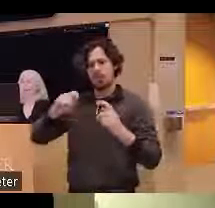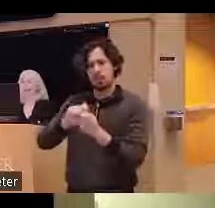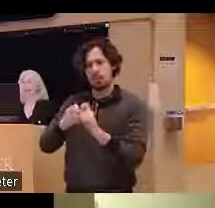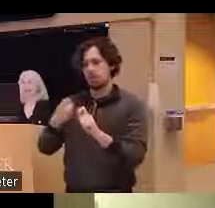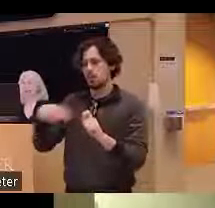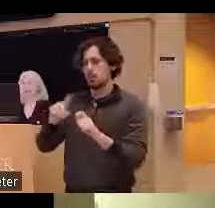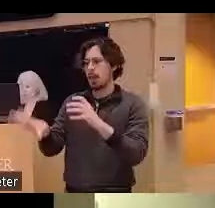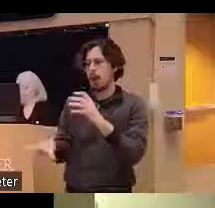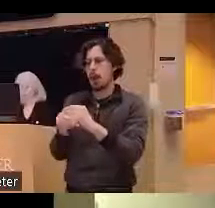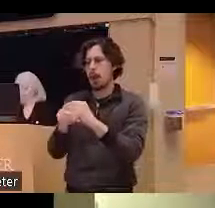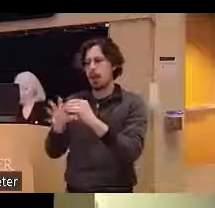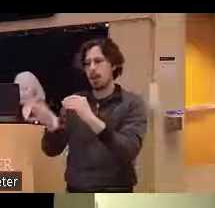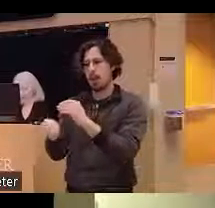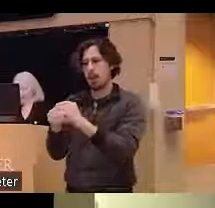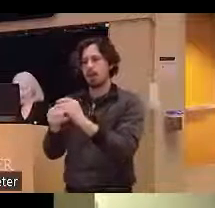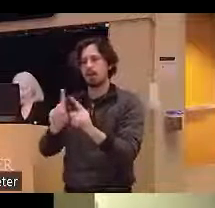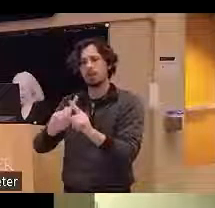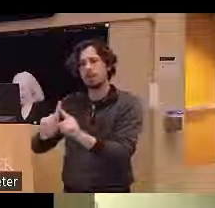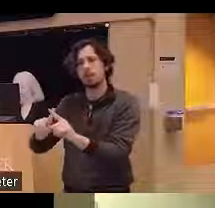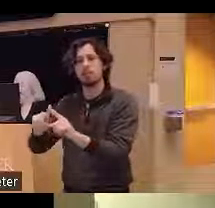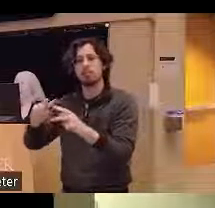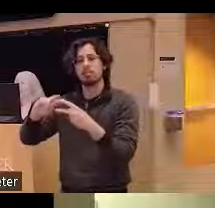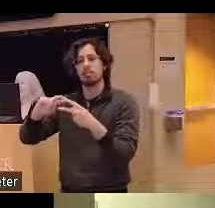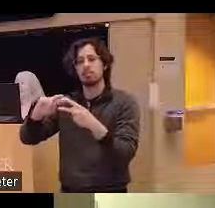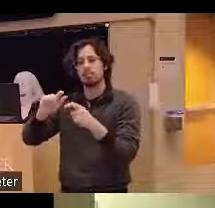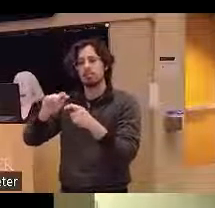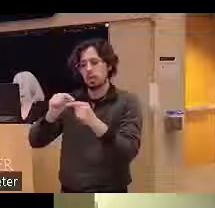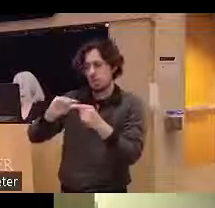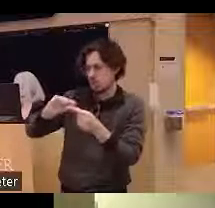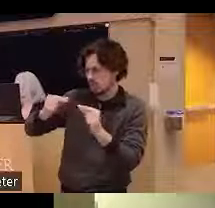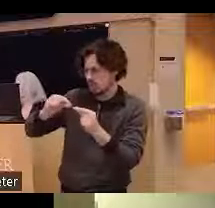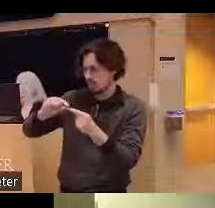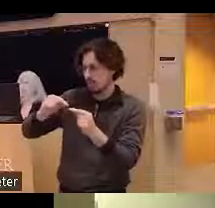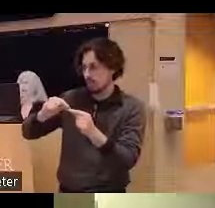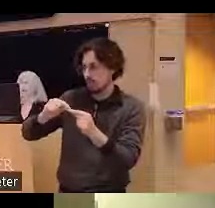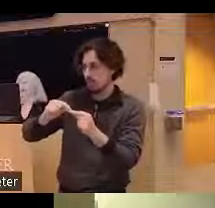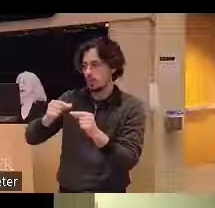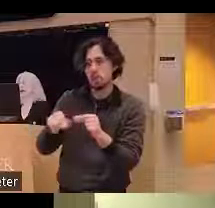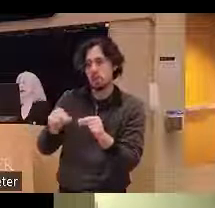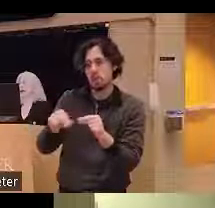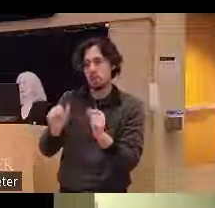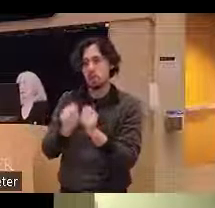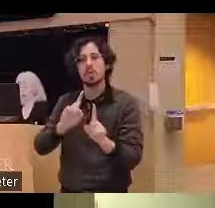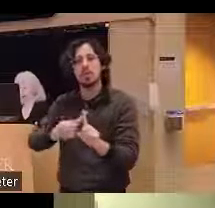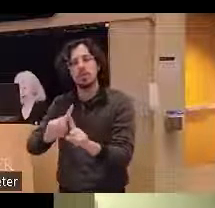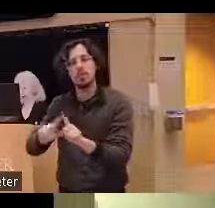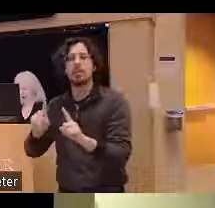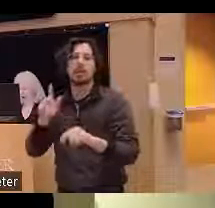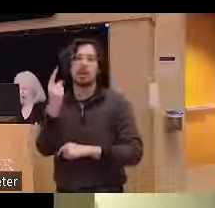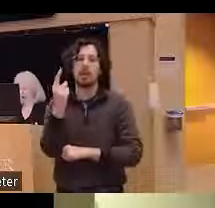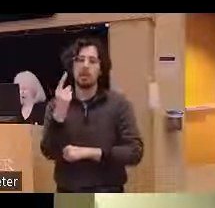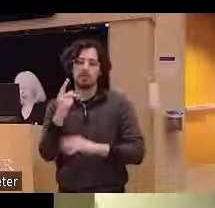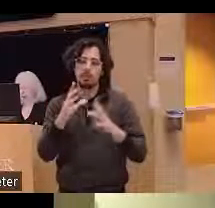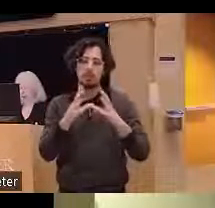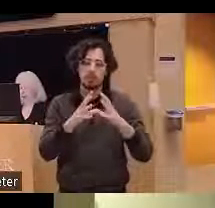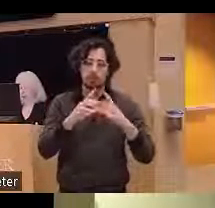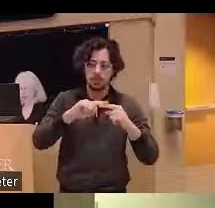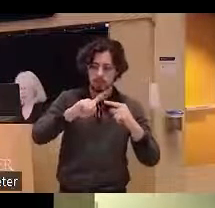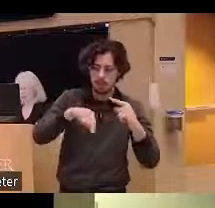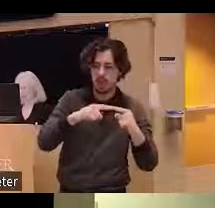variations of genes with shorter half-lies often acting in important Pathways as stop codons or